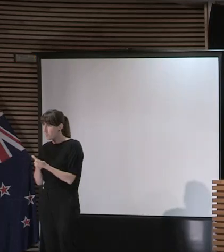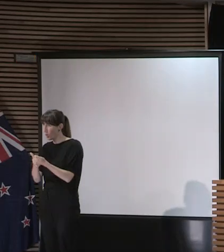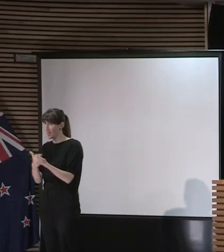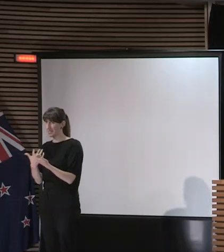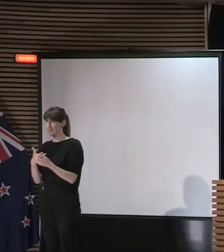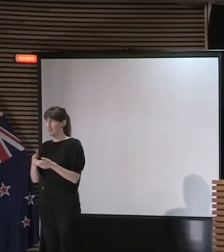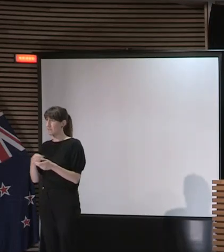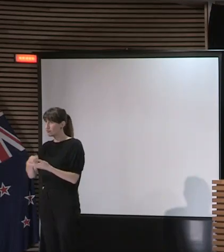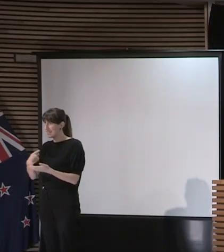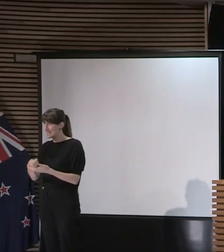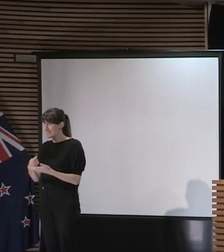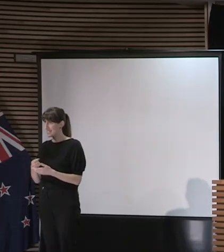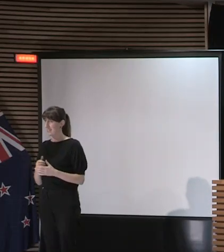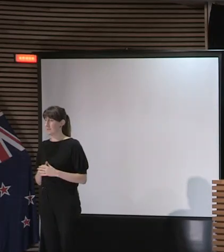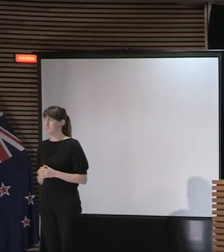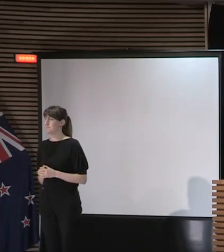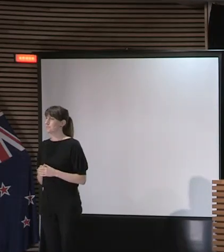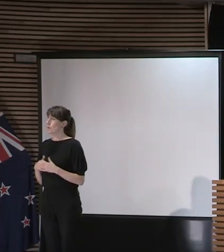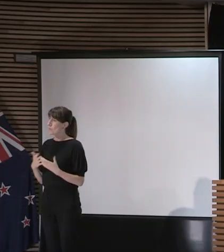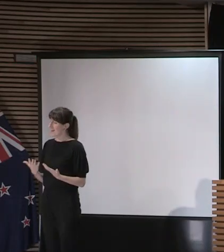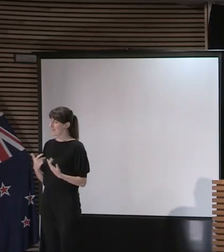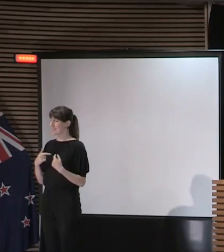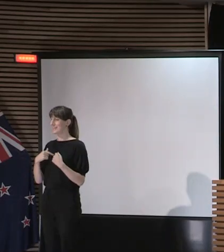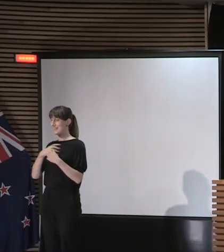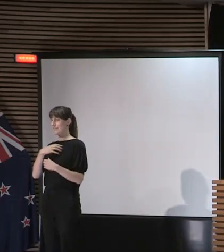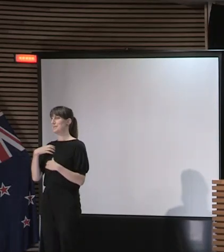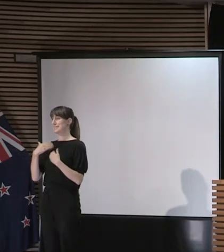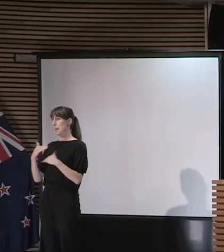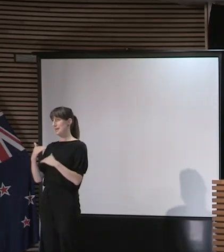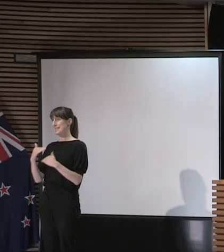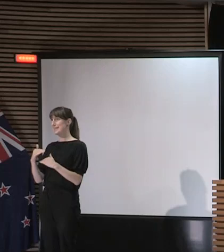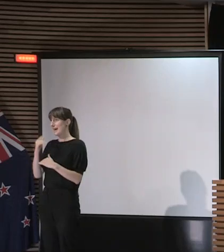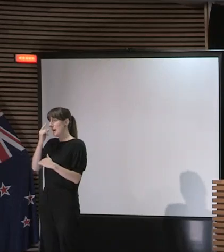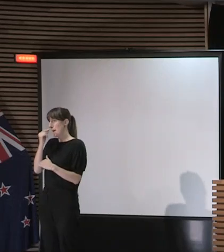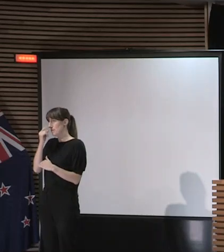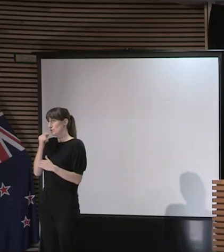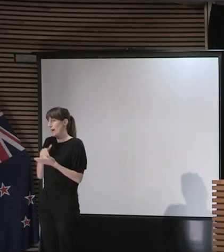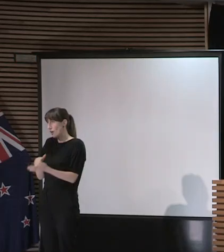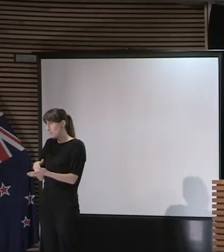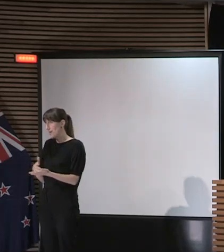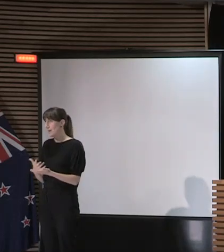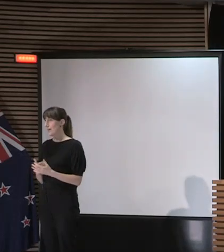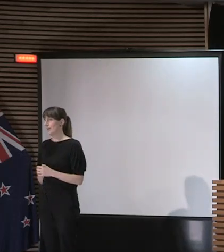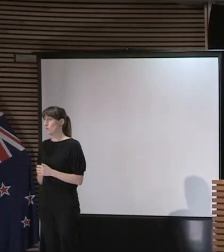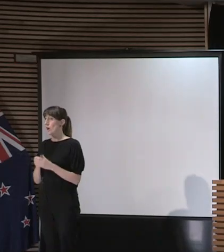done to help them? This is where we really did look into what we were able to provide here and there were